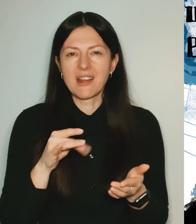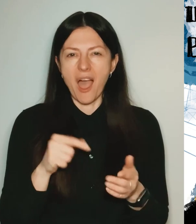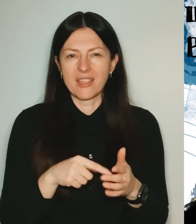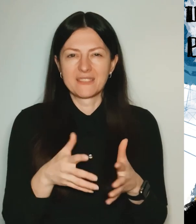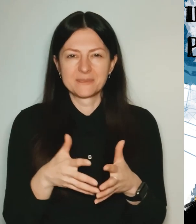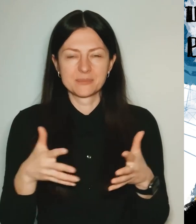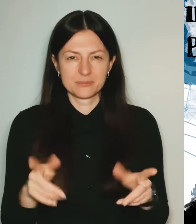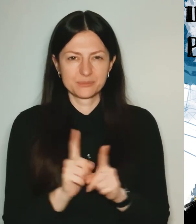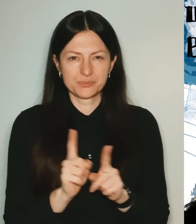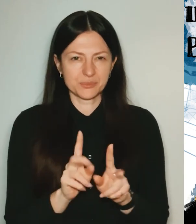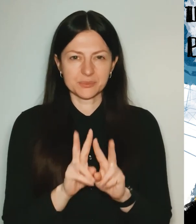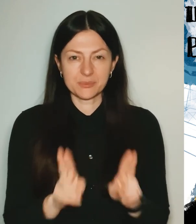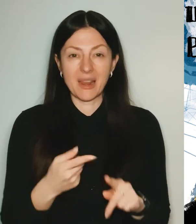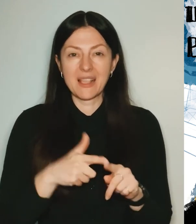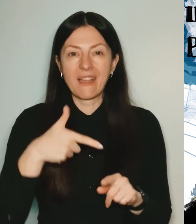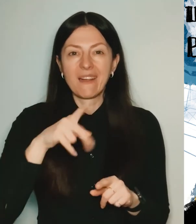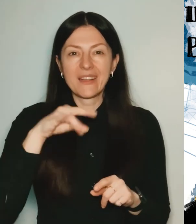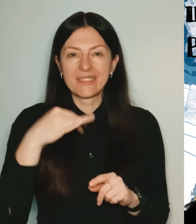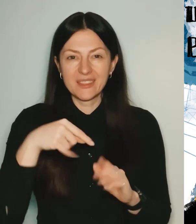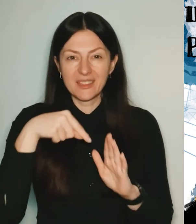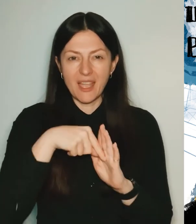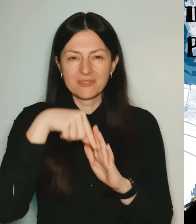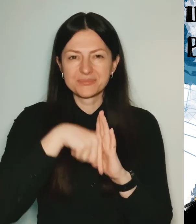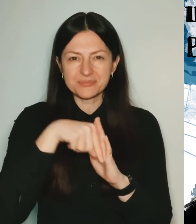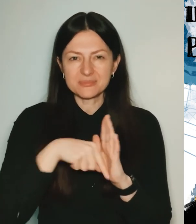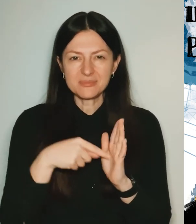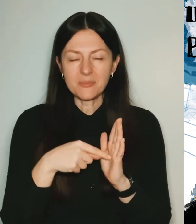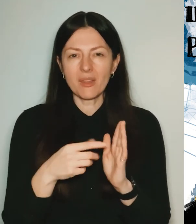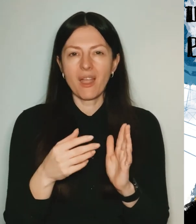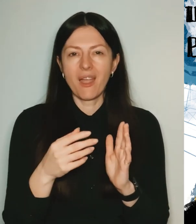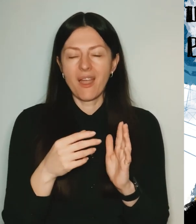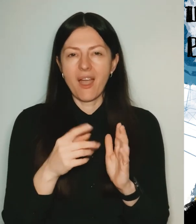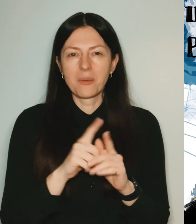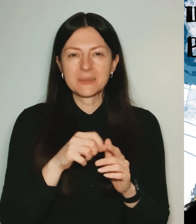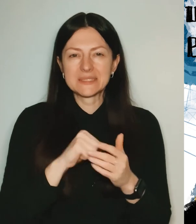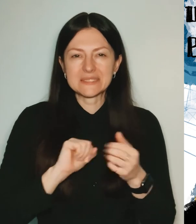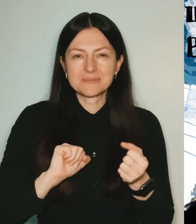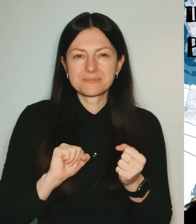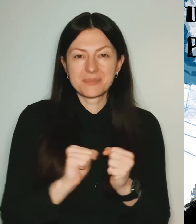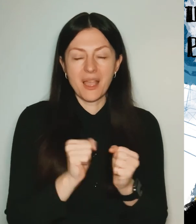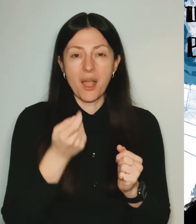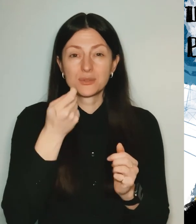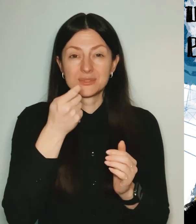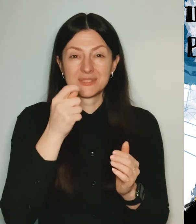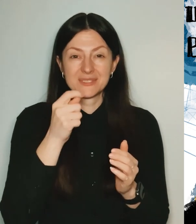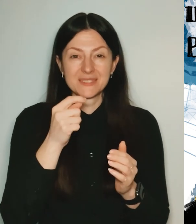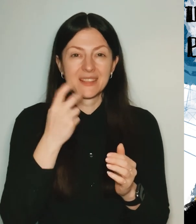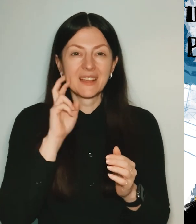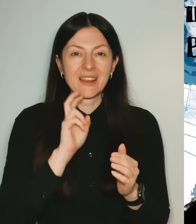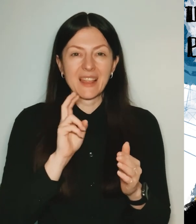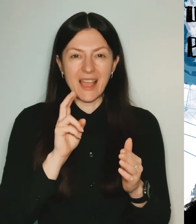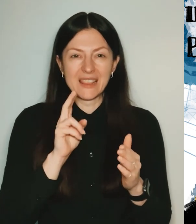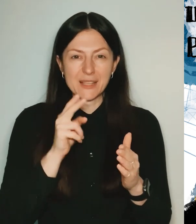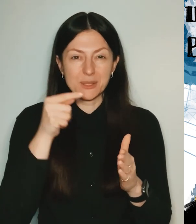This pus is under such pressure that a light stabbing with a blade…